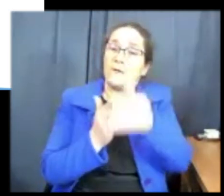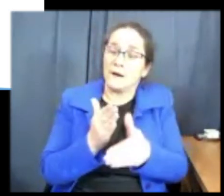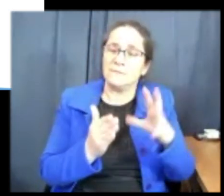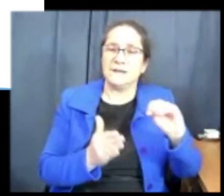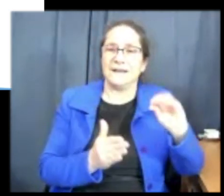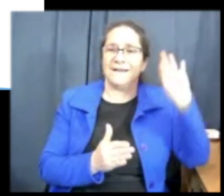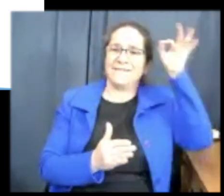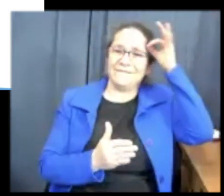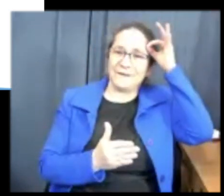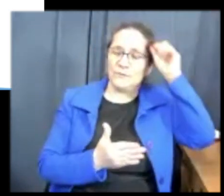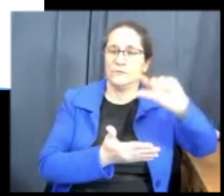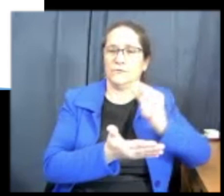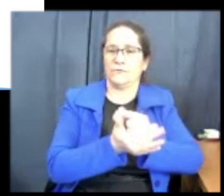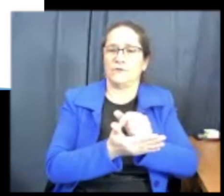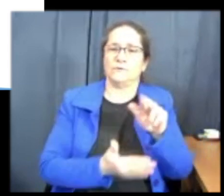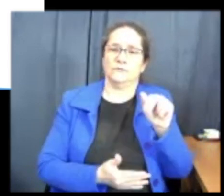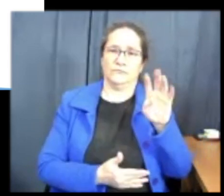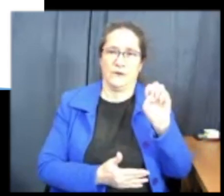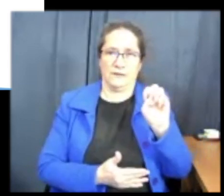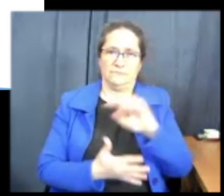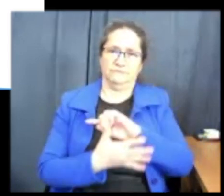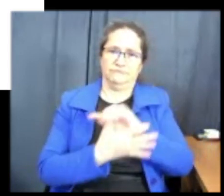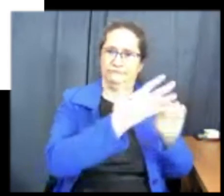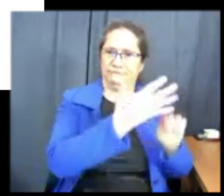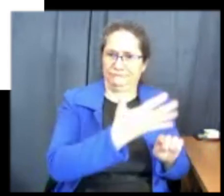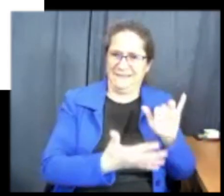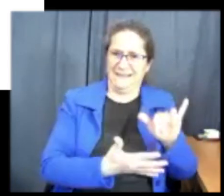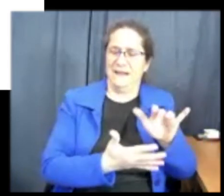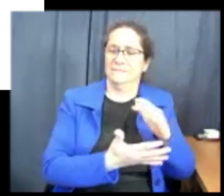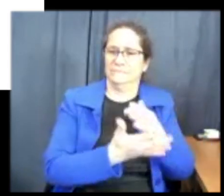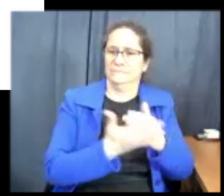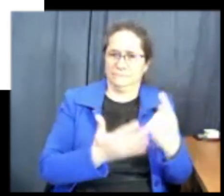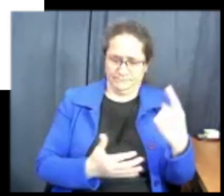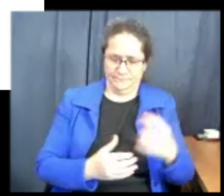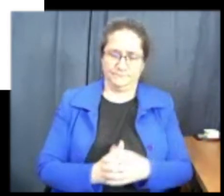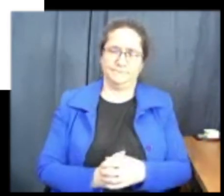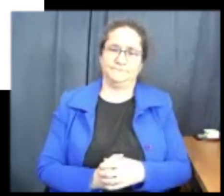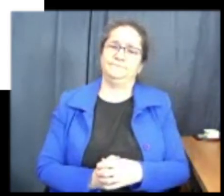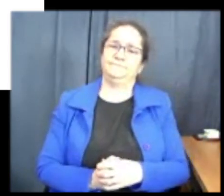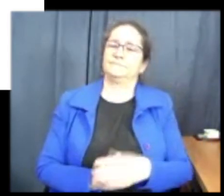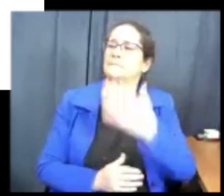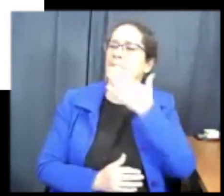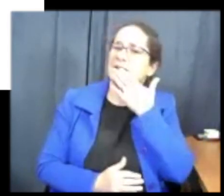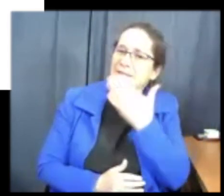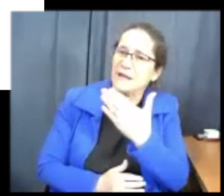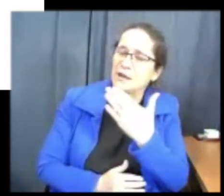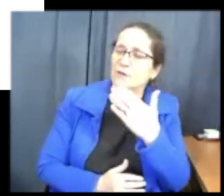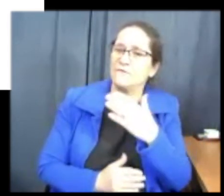Great Andrea. Thank you for sharing about the phases of release